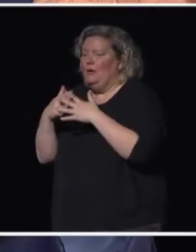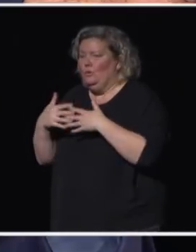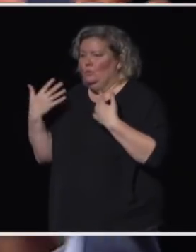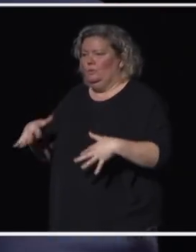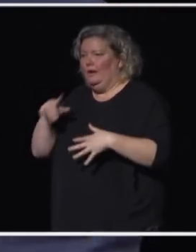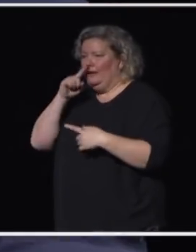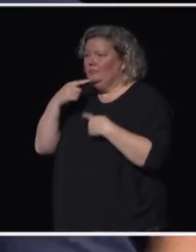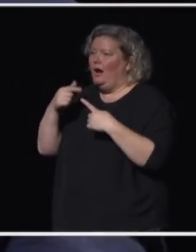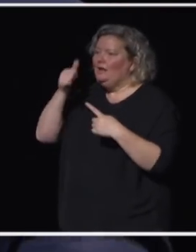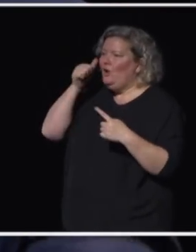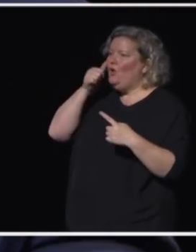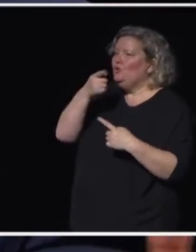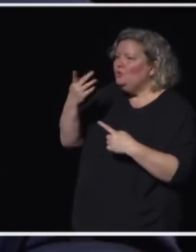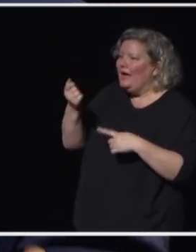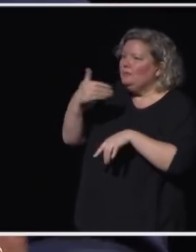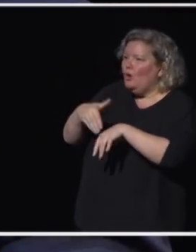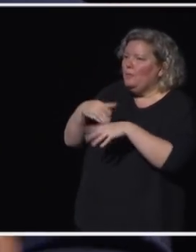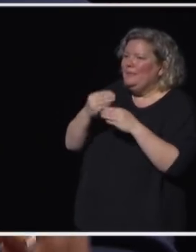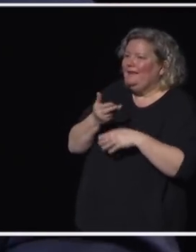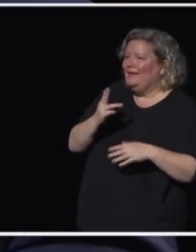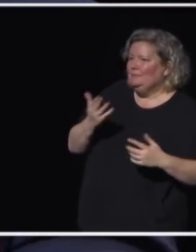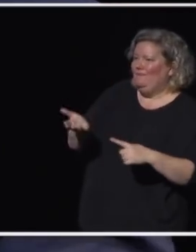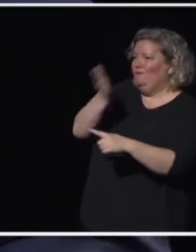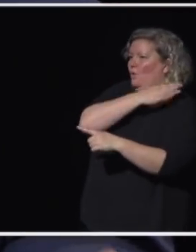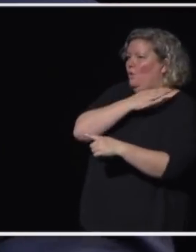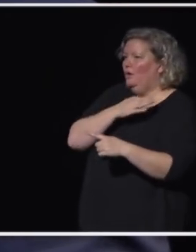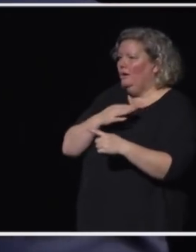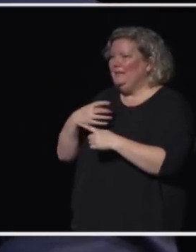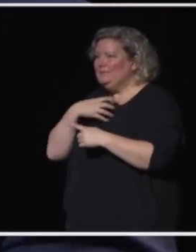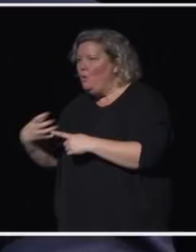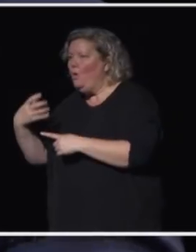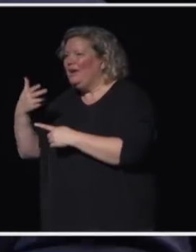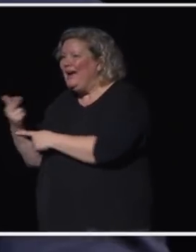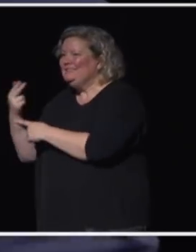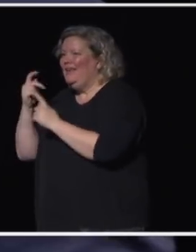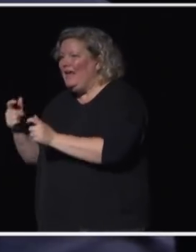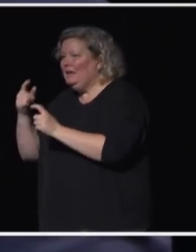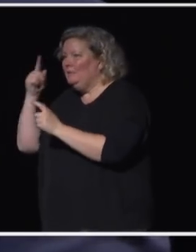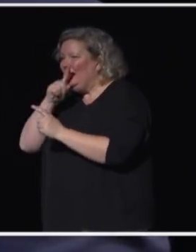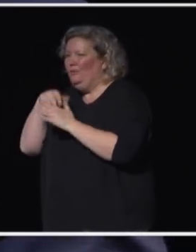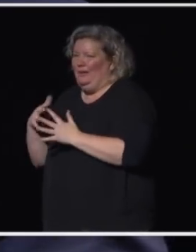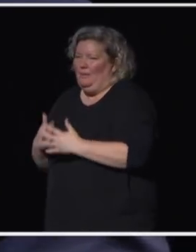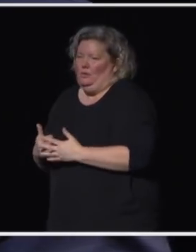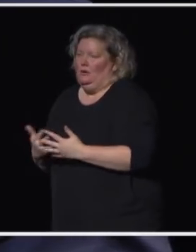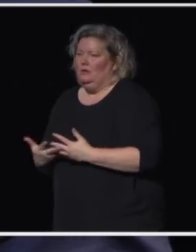I know you guys had a problem with that, like, in the past, but like, I just -- there are more guns than people many times over.